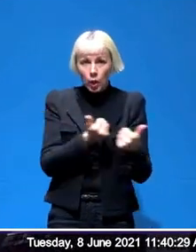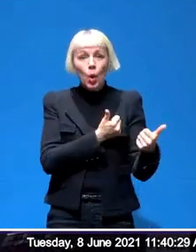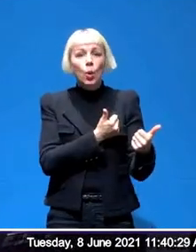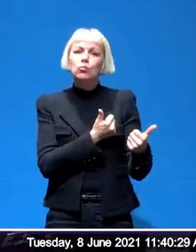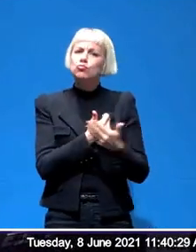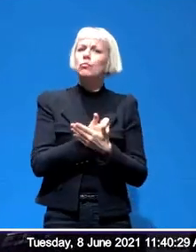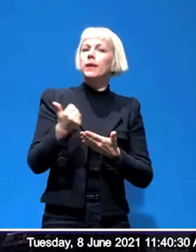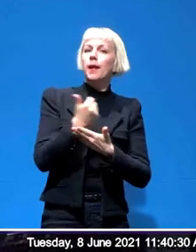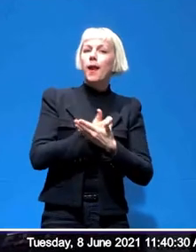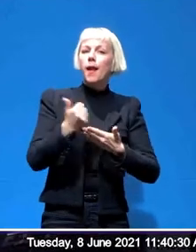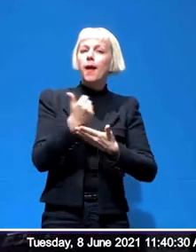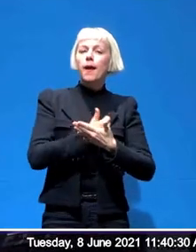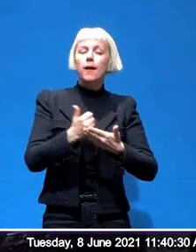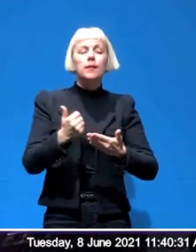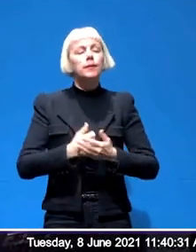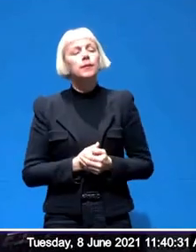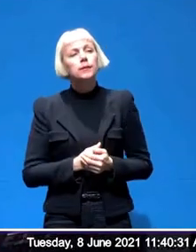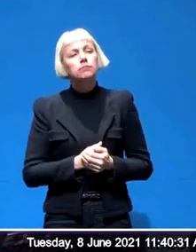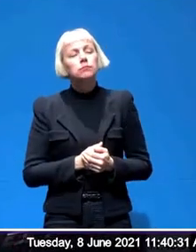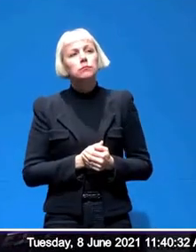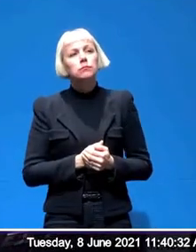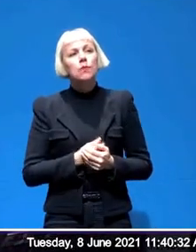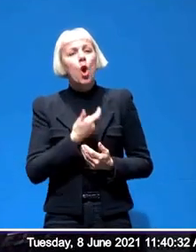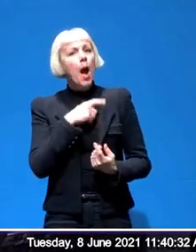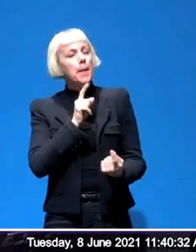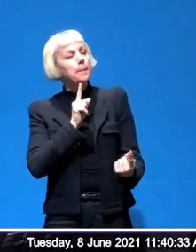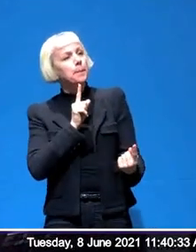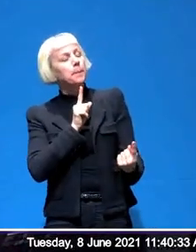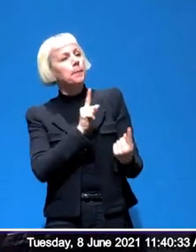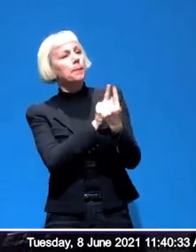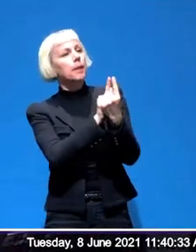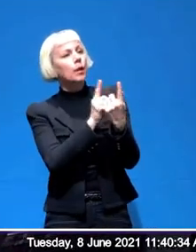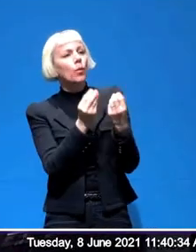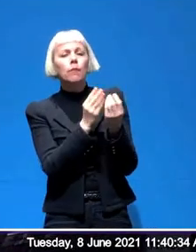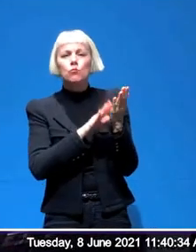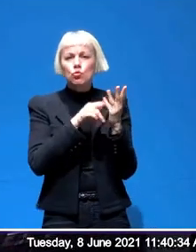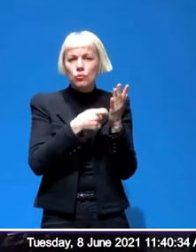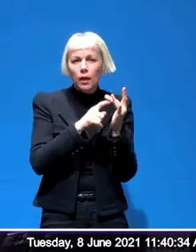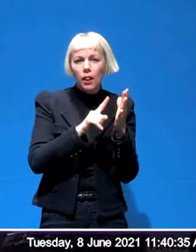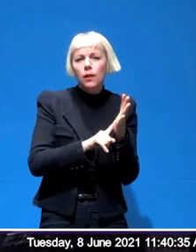And I often met with Muriel just for different reasons, but we always